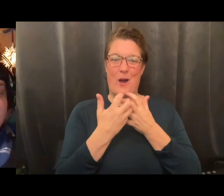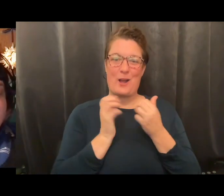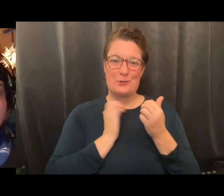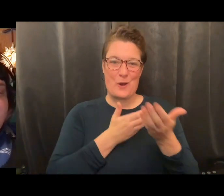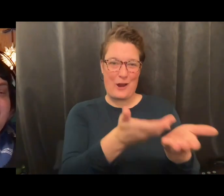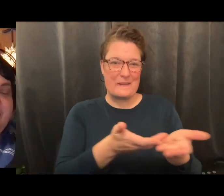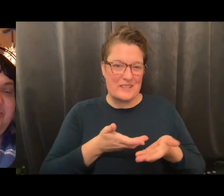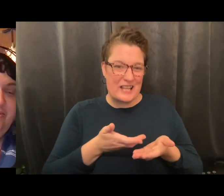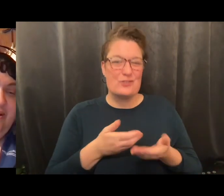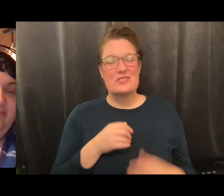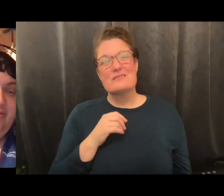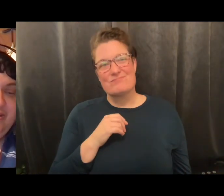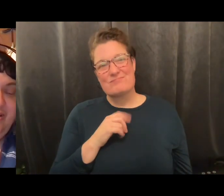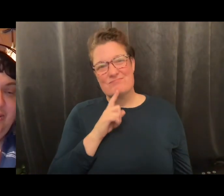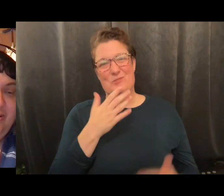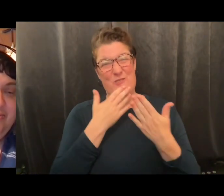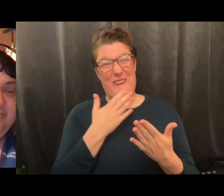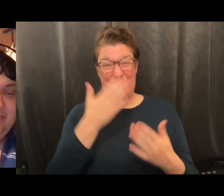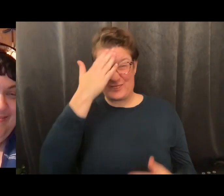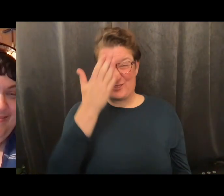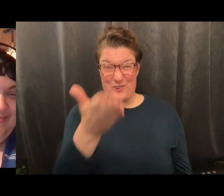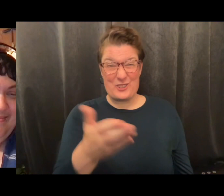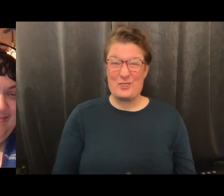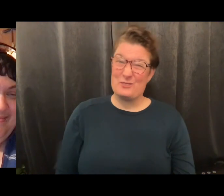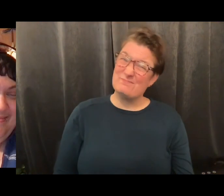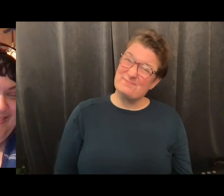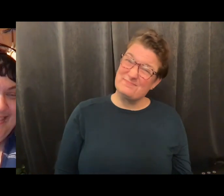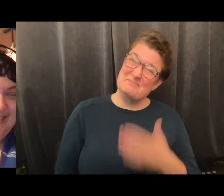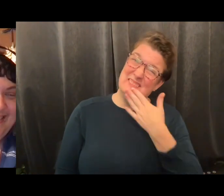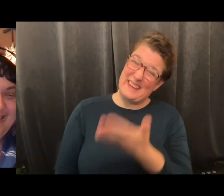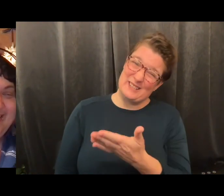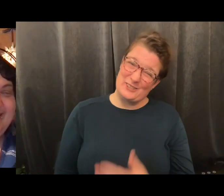Melissa: Thank you. Rebekah: Thank you for making our life more beautiful.